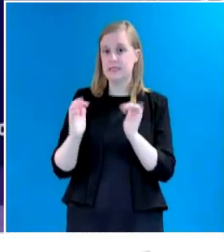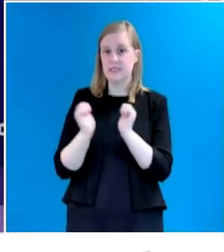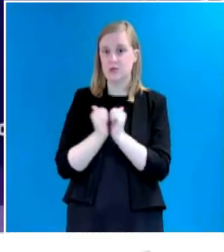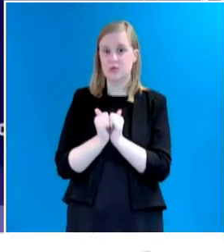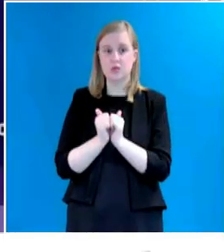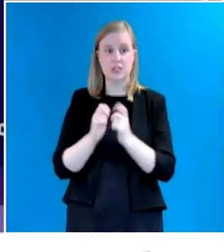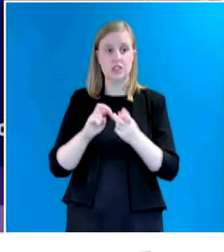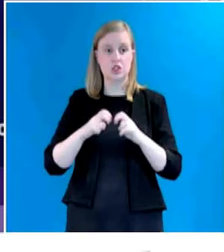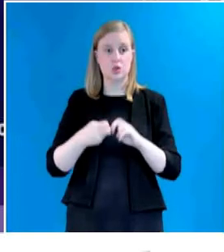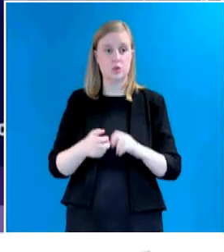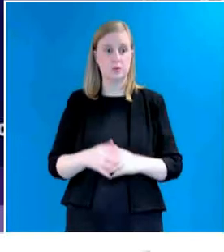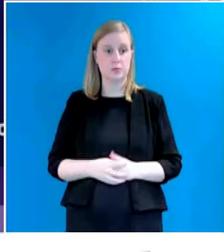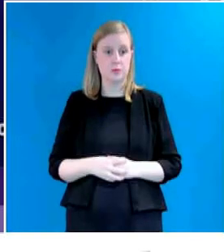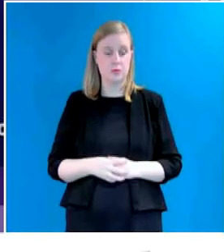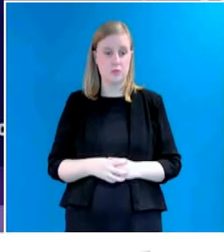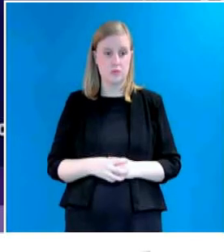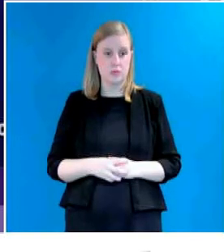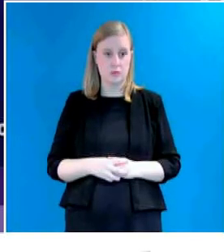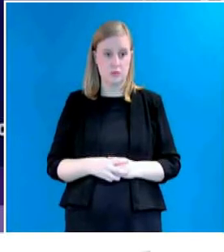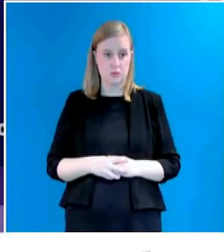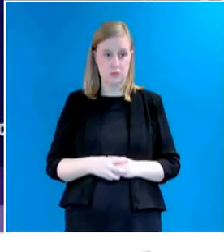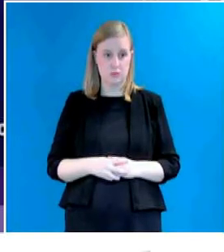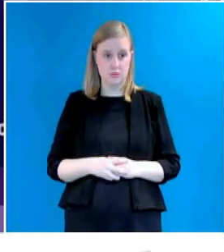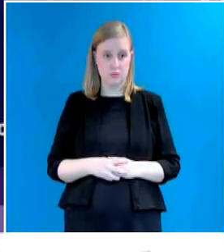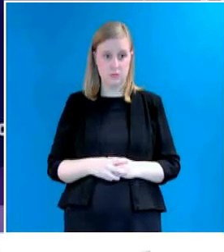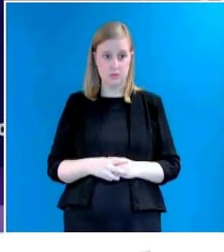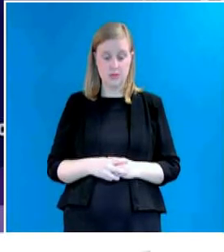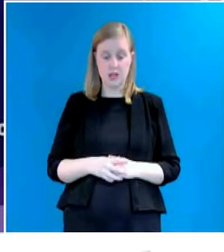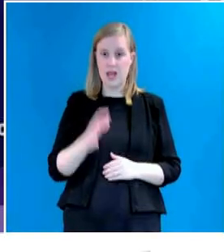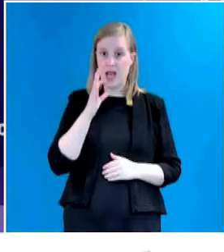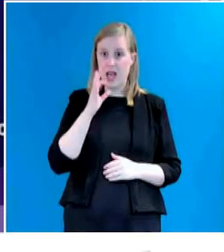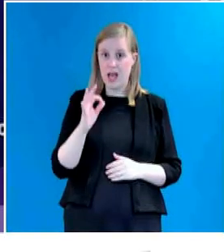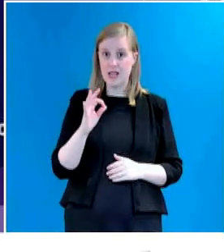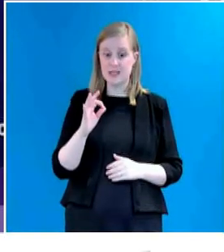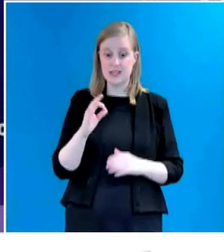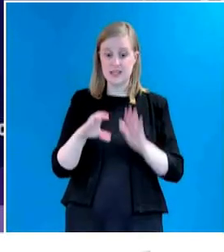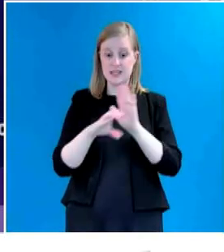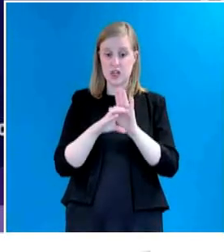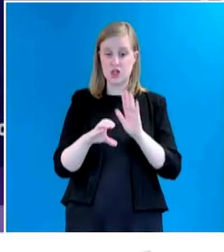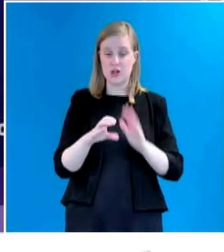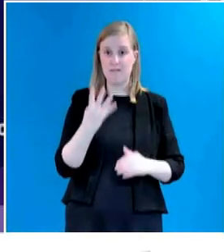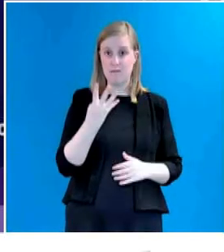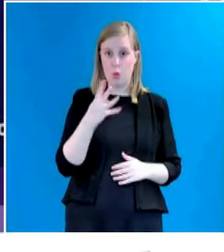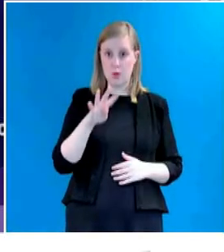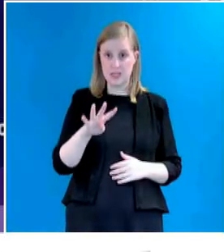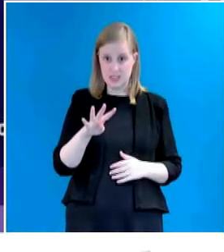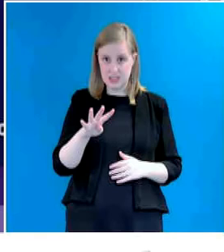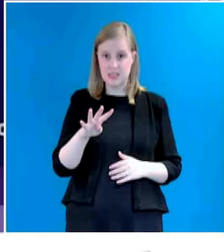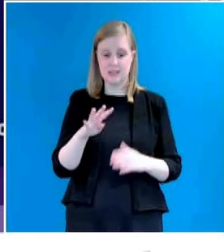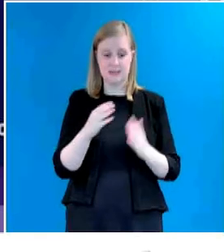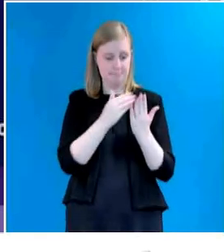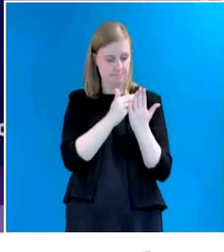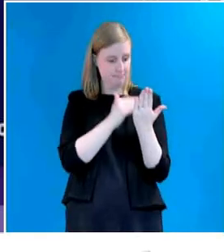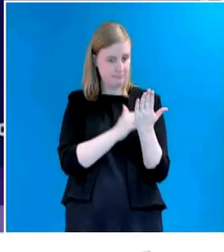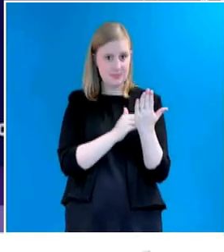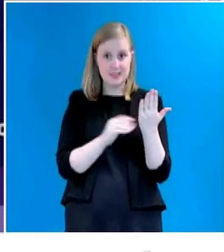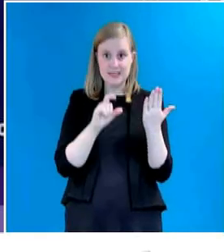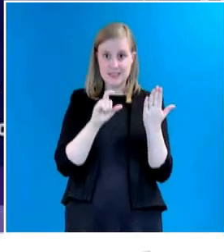to give relief under section 40C(4), which provides that in a proceeding of a